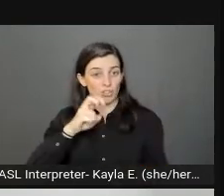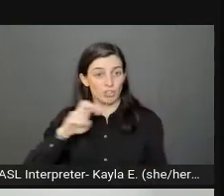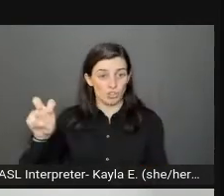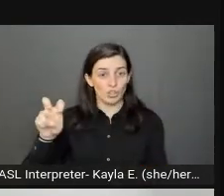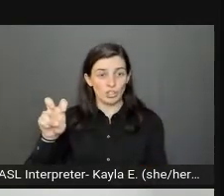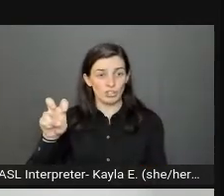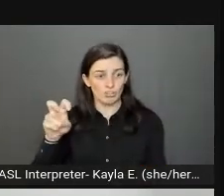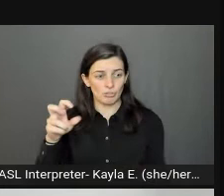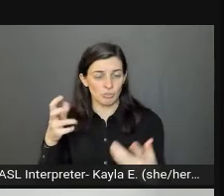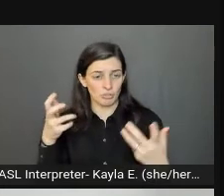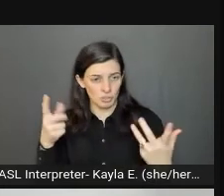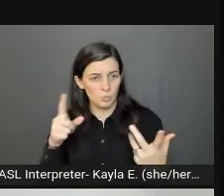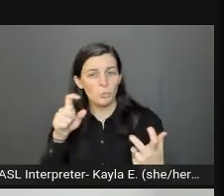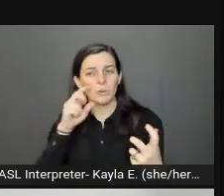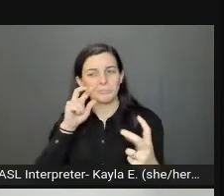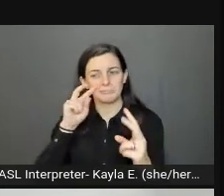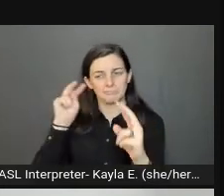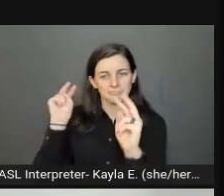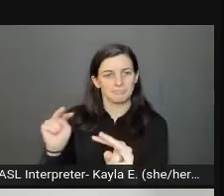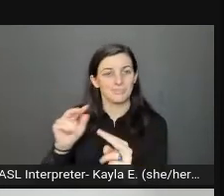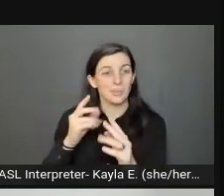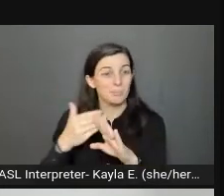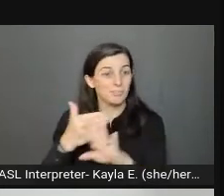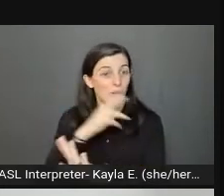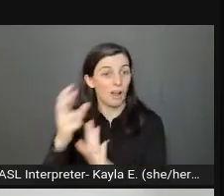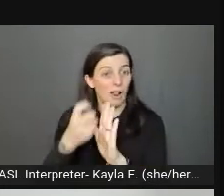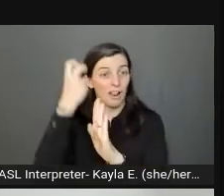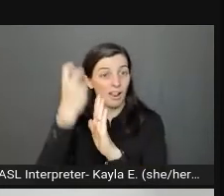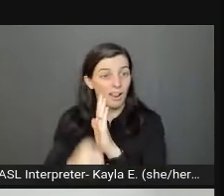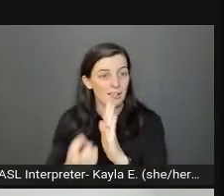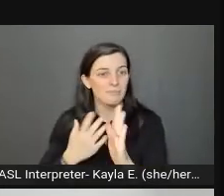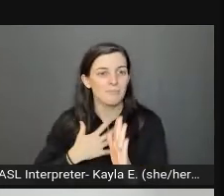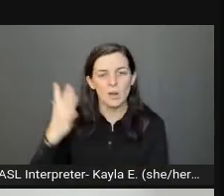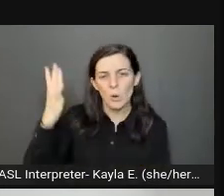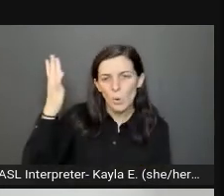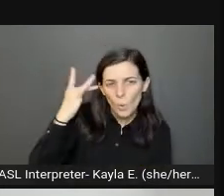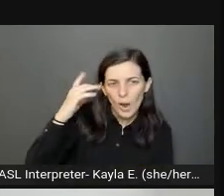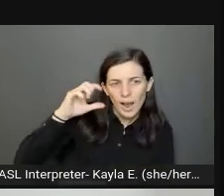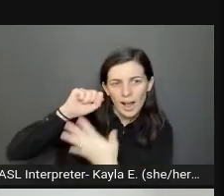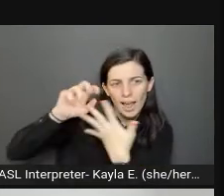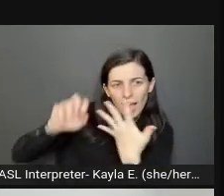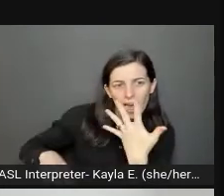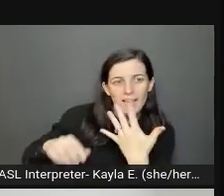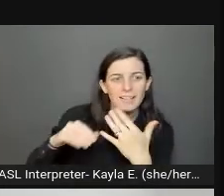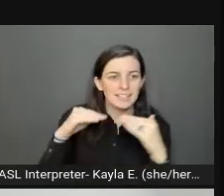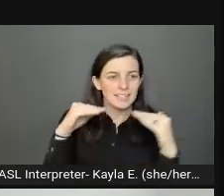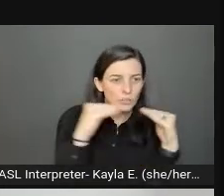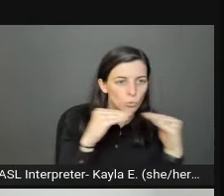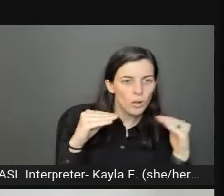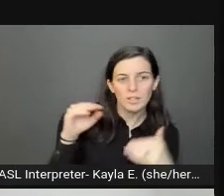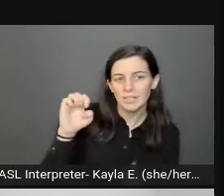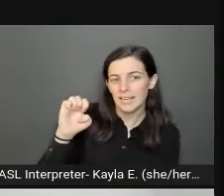Again, before I jump into something, my why, and tell you about equality and equity, I didn't mention that I'm the CEO